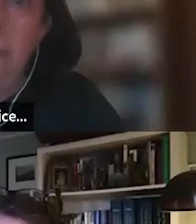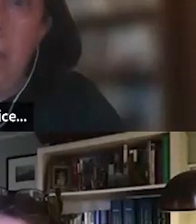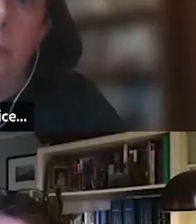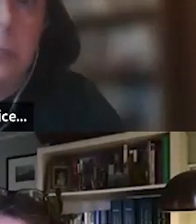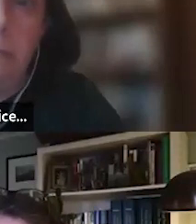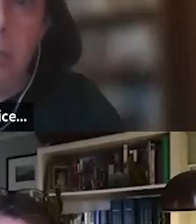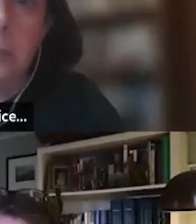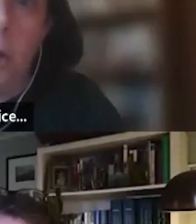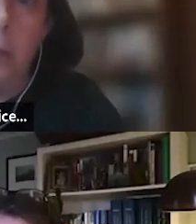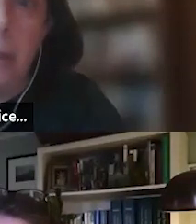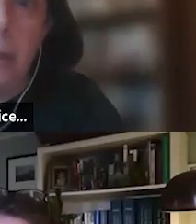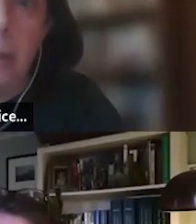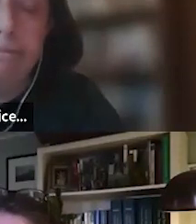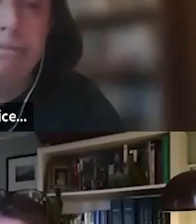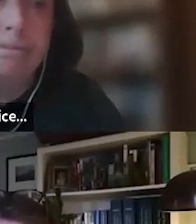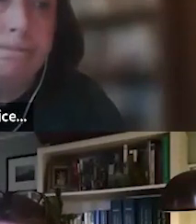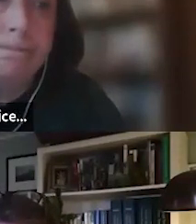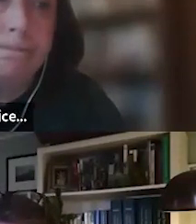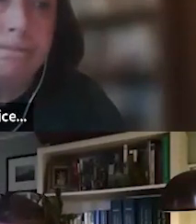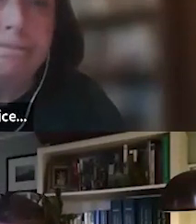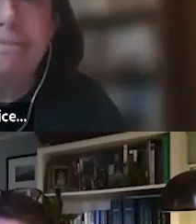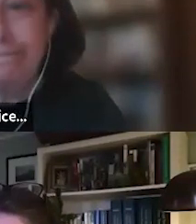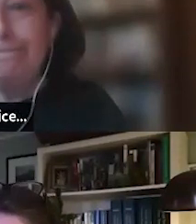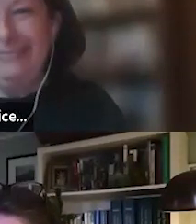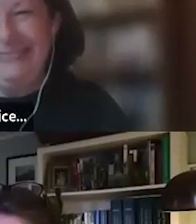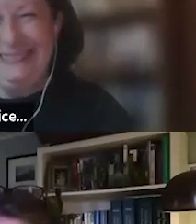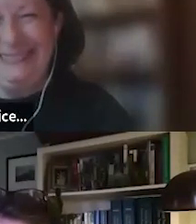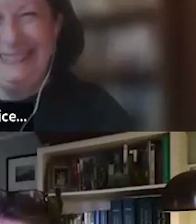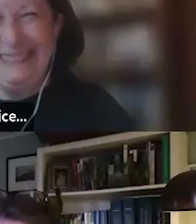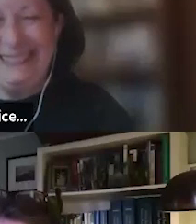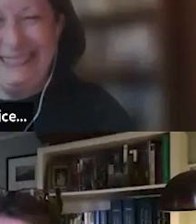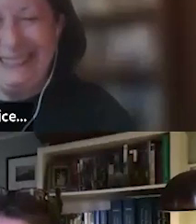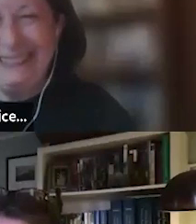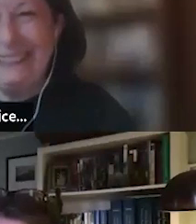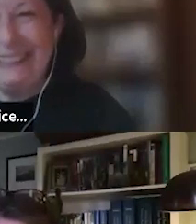if they are receiving a small- I see you nodding, Arnita. Yes, I was going to say